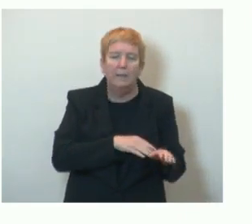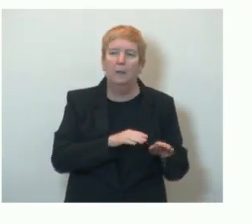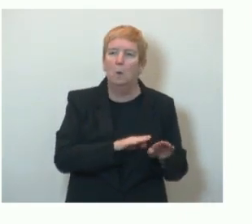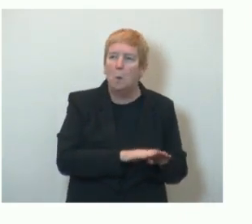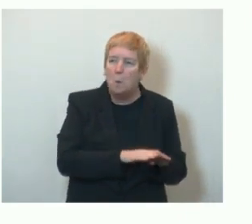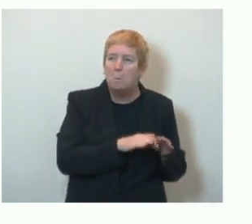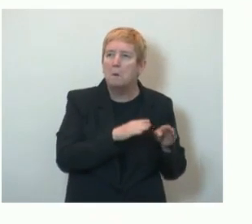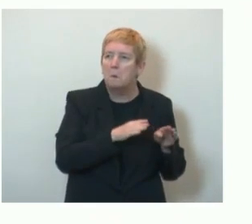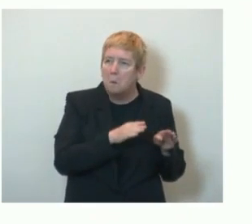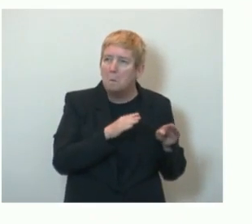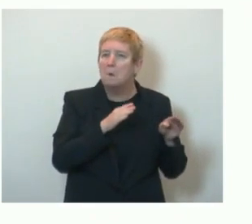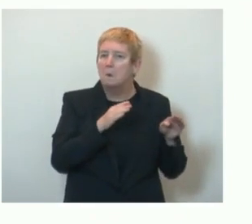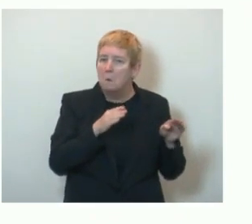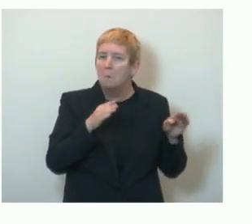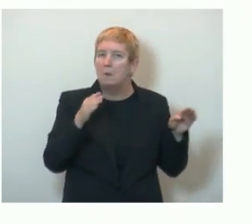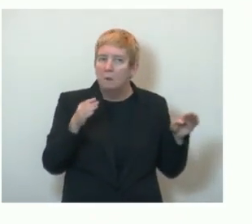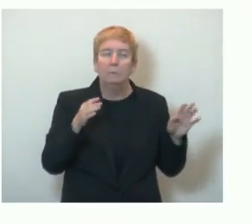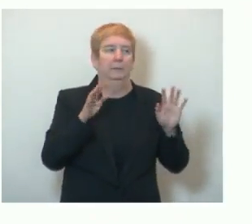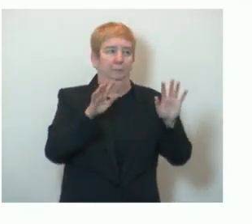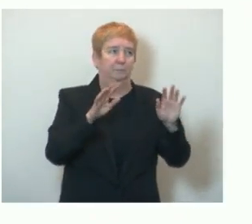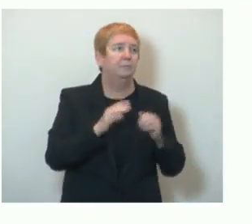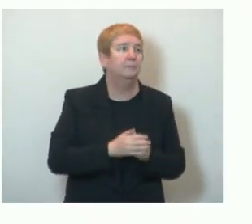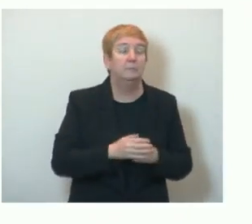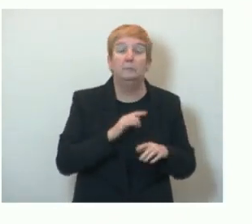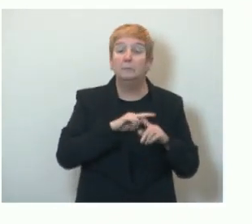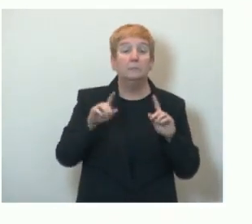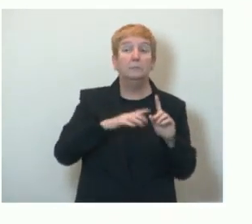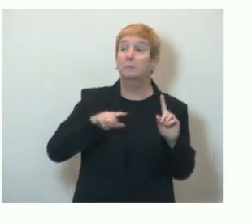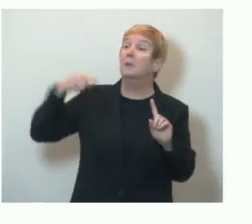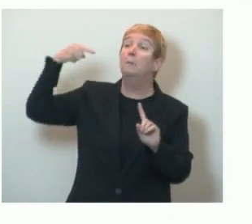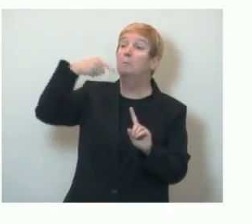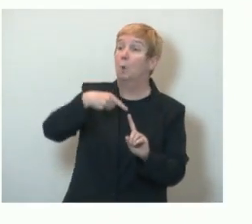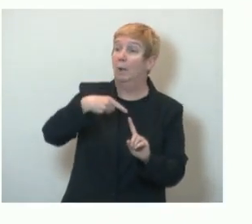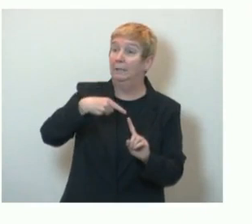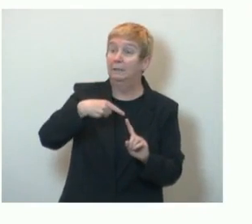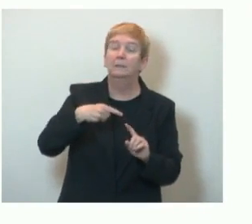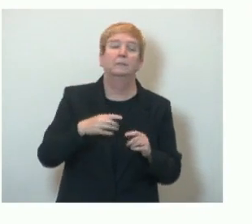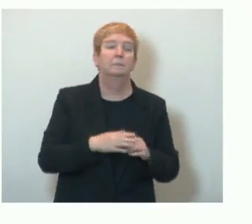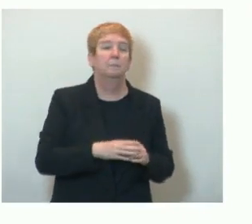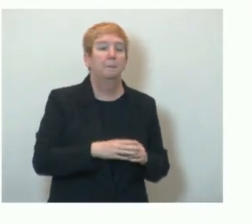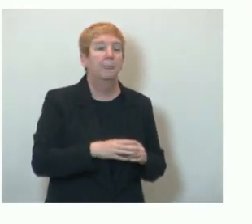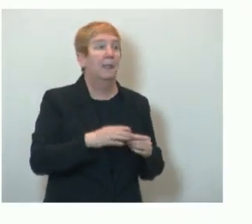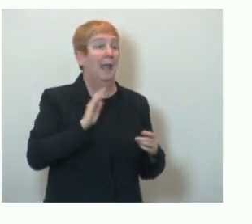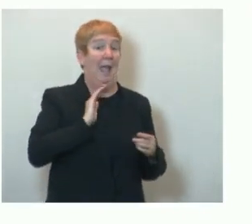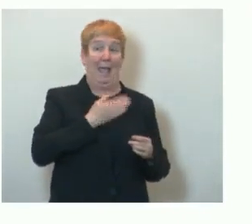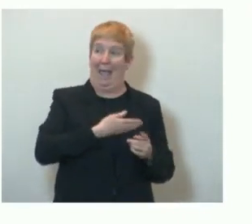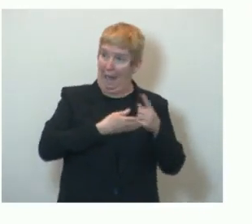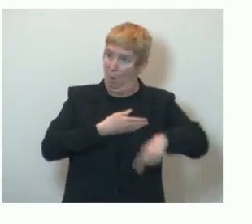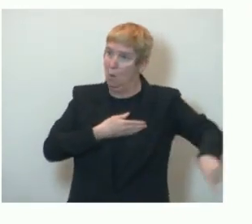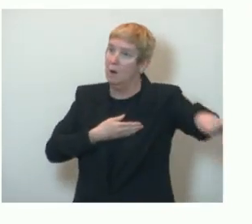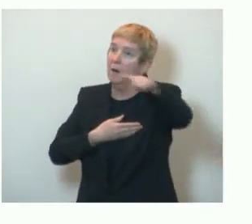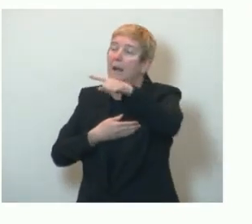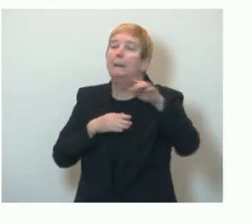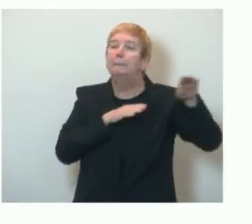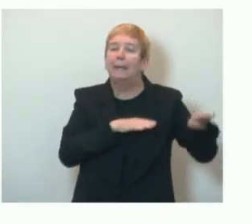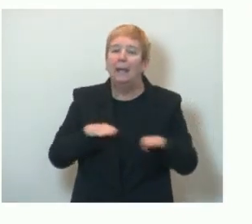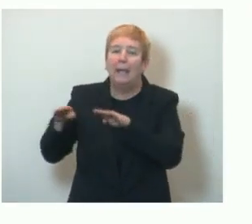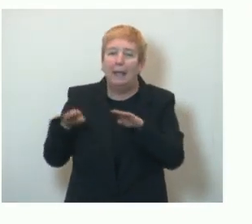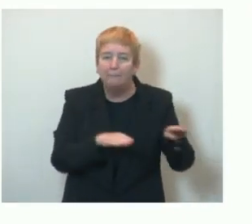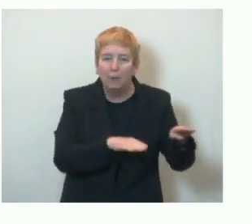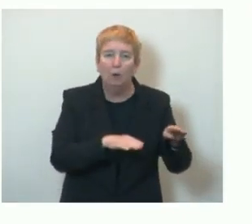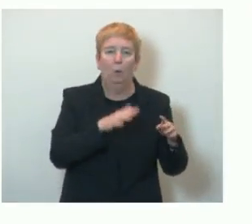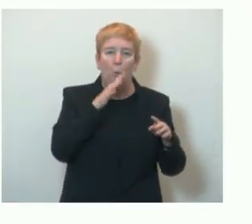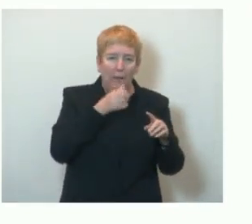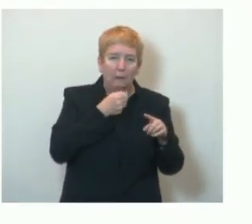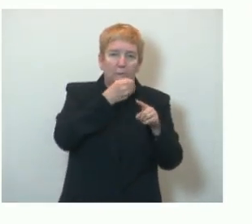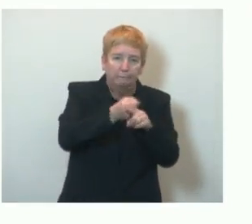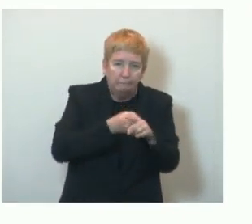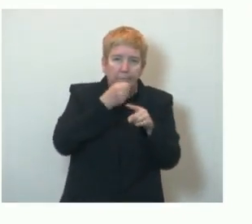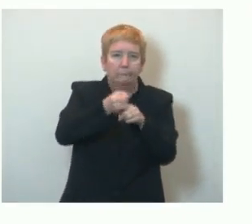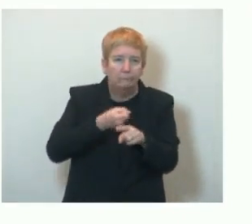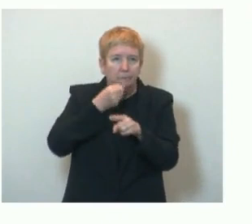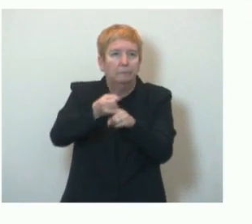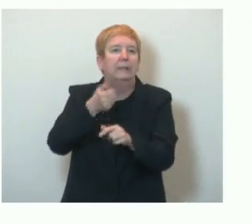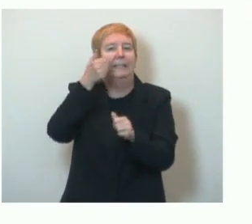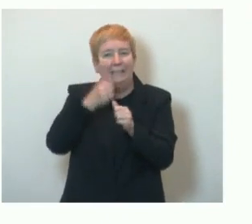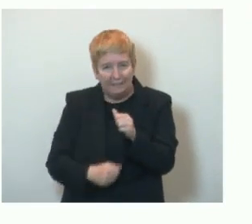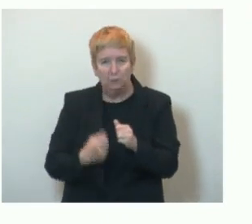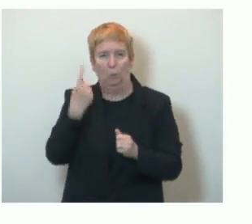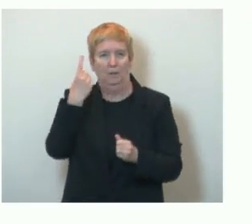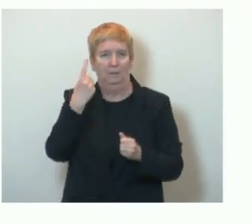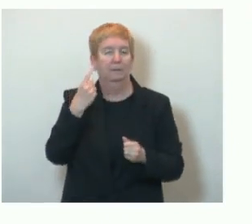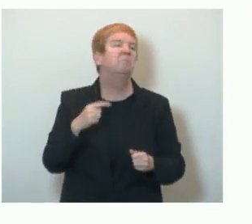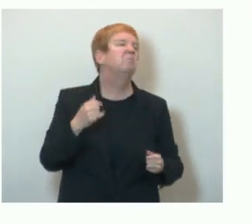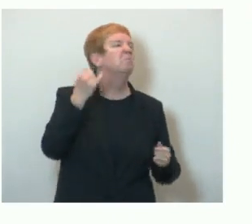WE HAVE TO GO CAREFULLY SLOWLY STEP BY STEP THE MAIN POINT THOUGH IF I COULD GO BACK, PLEASE JUST TO THE PREVIOUS SLIDE THE MAIN POINT THOUGH IS THE BEHAVE ALL OF OUR BEHAVIOR